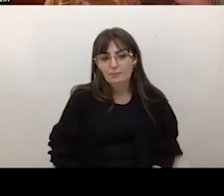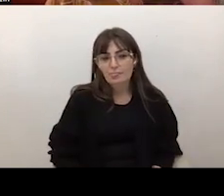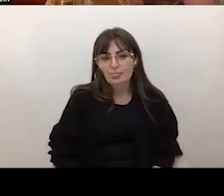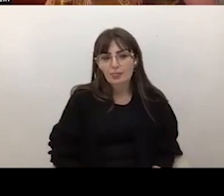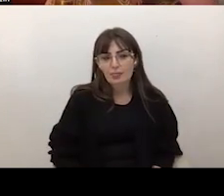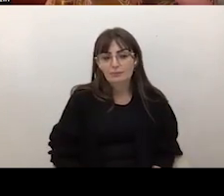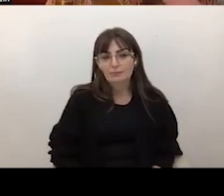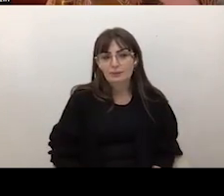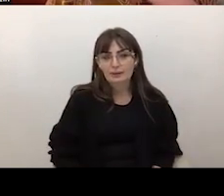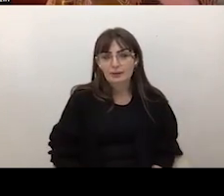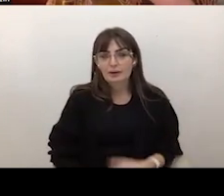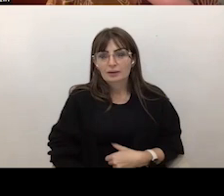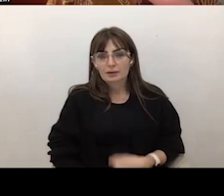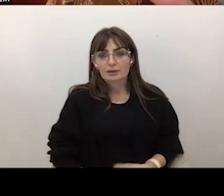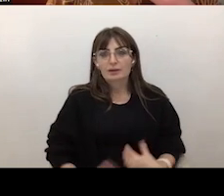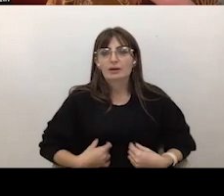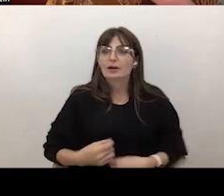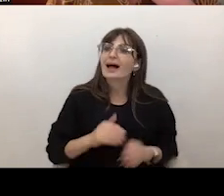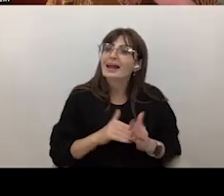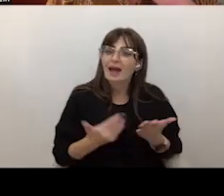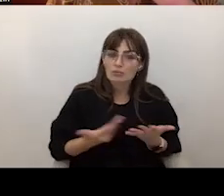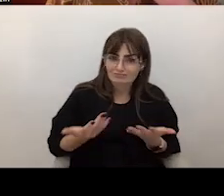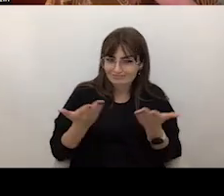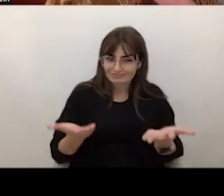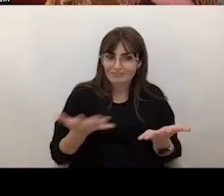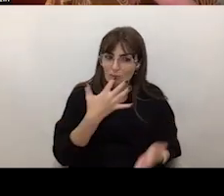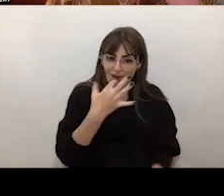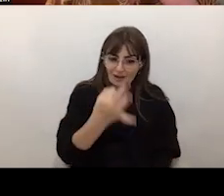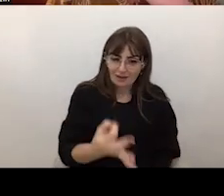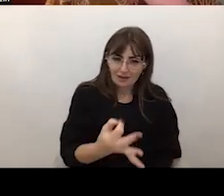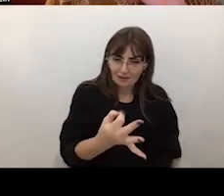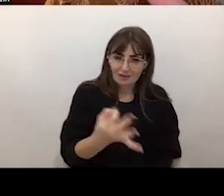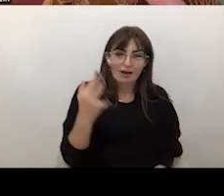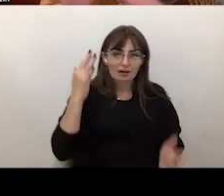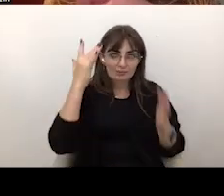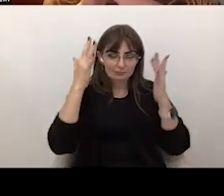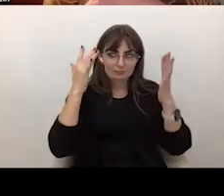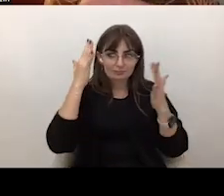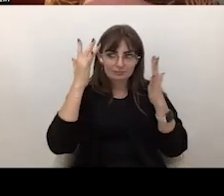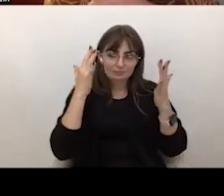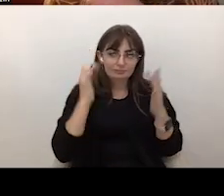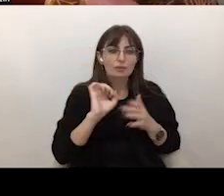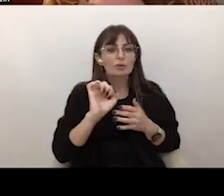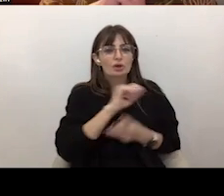Now I want to hand it over to you. I want to ask you to have a think about what are your top three